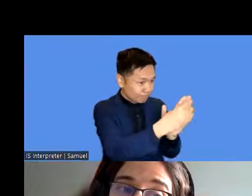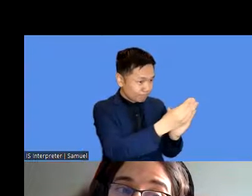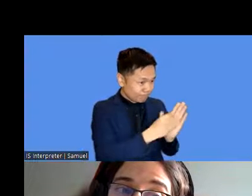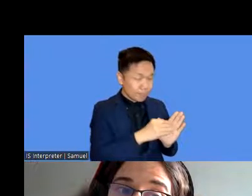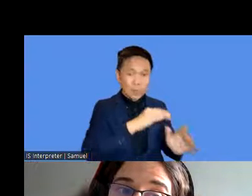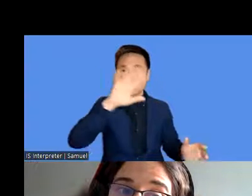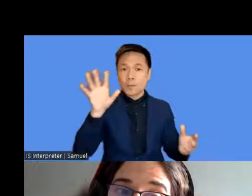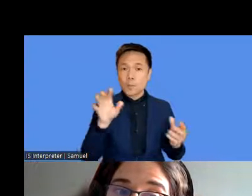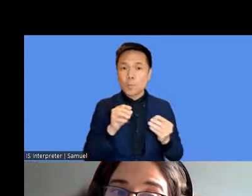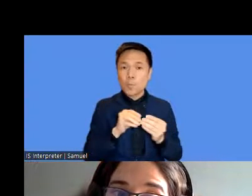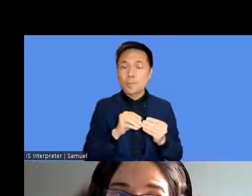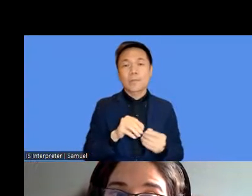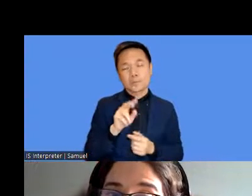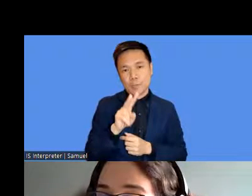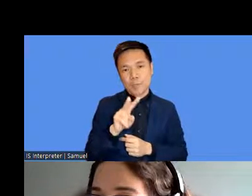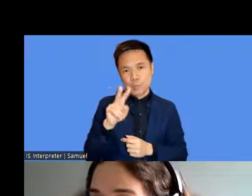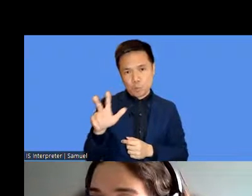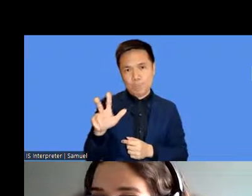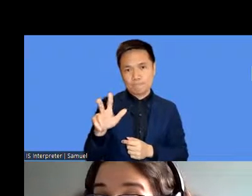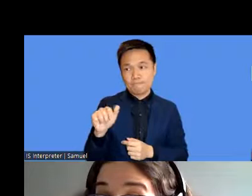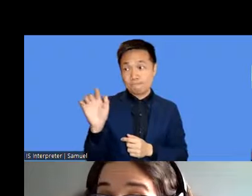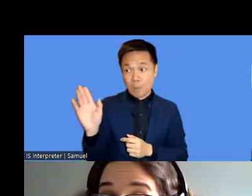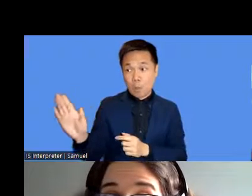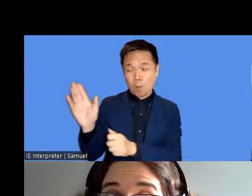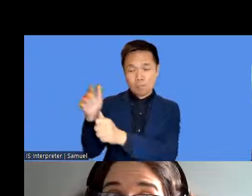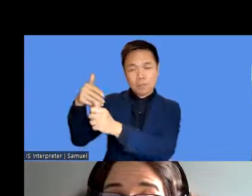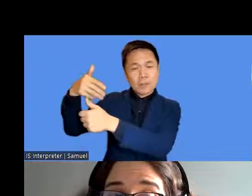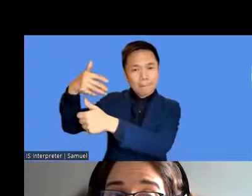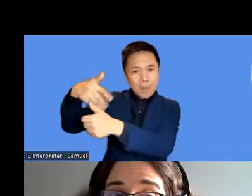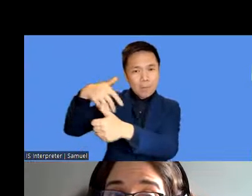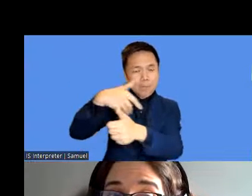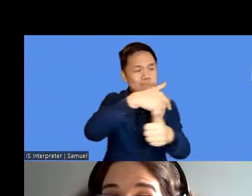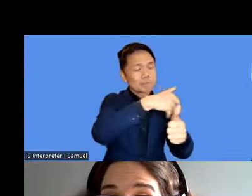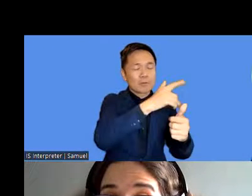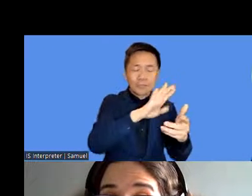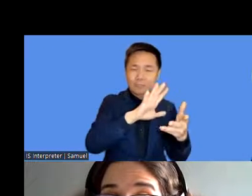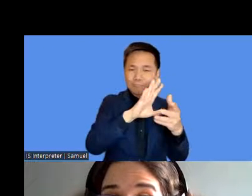The objectives was to gather these examples and best practices to analyze them and show